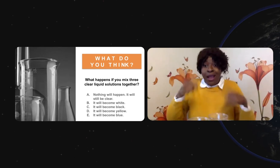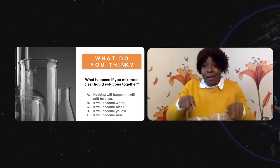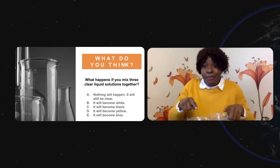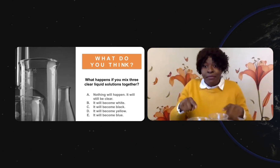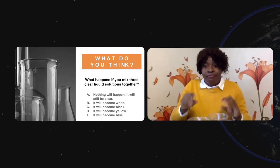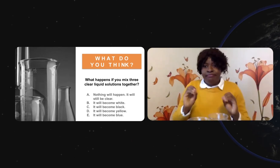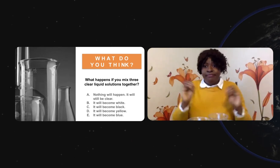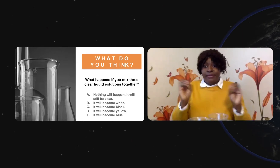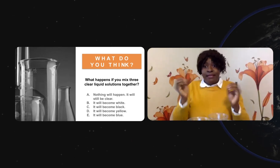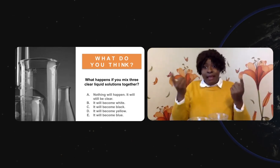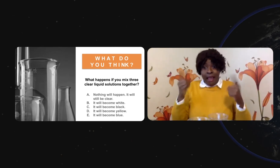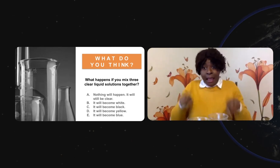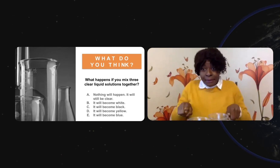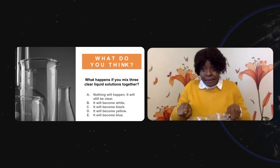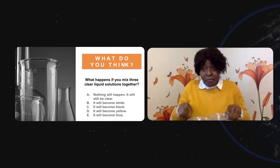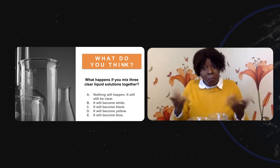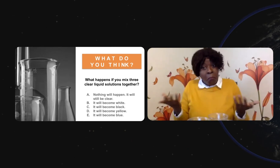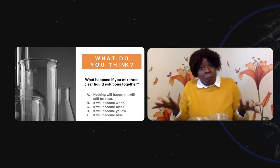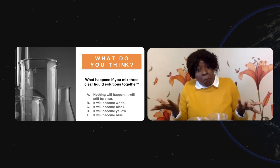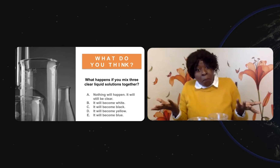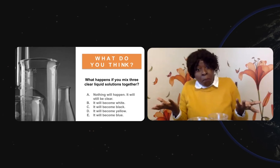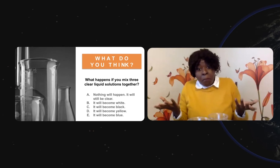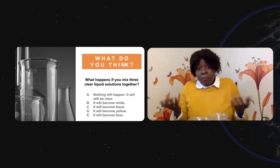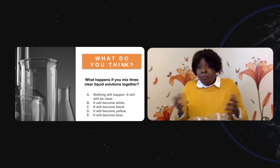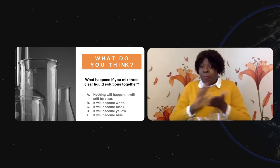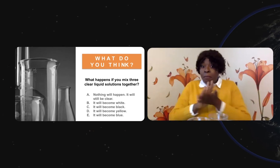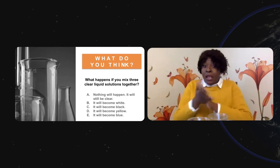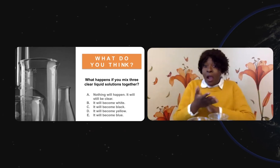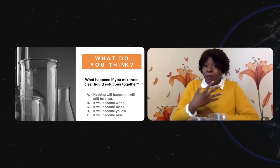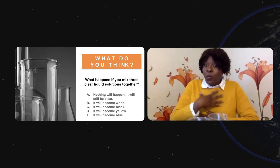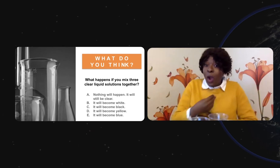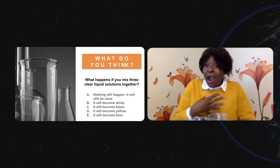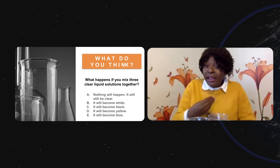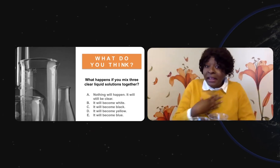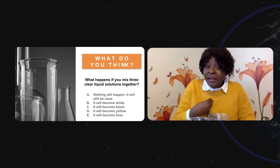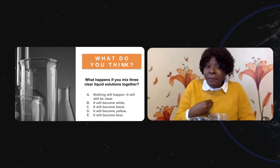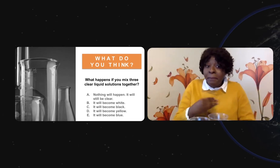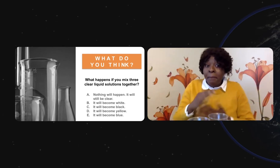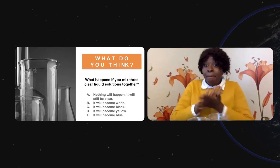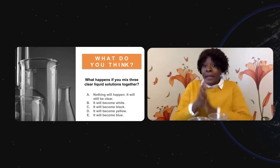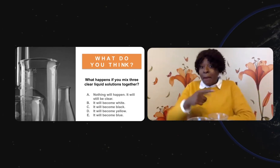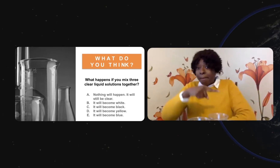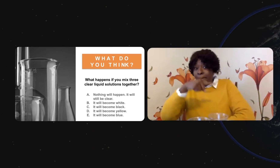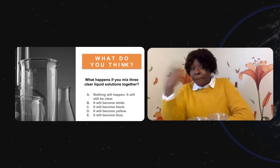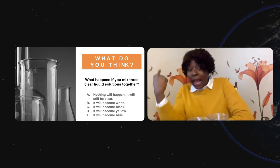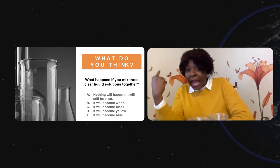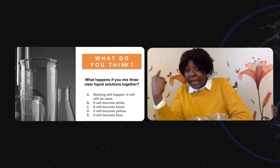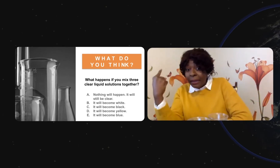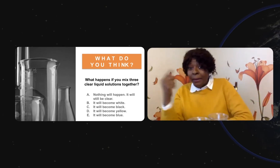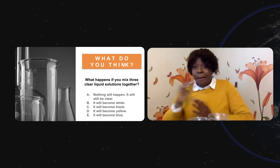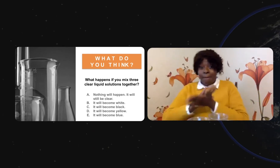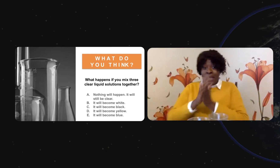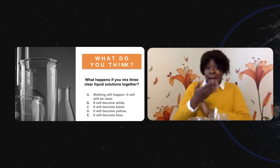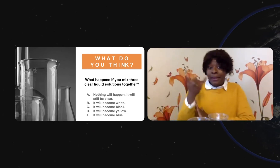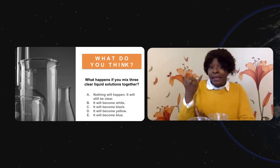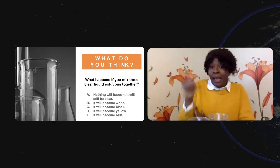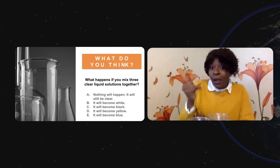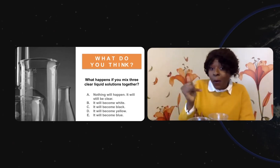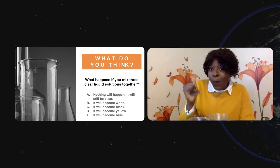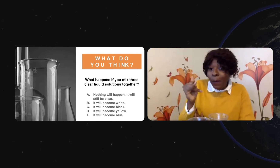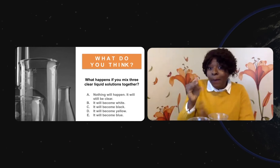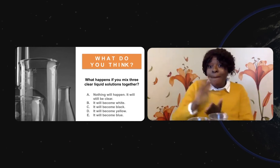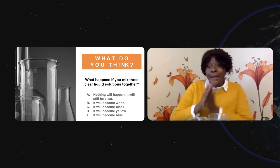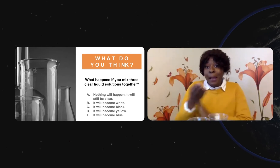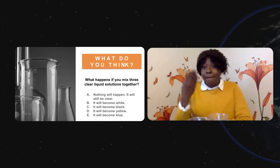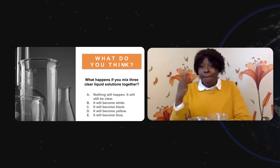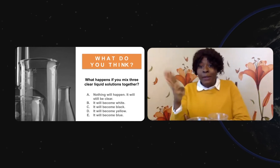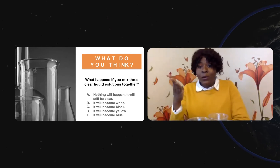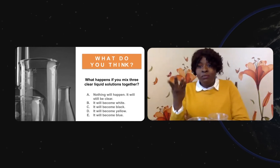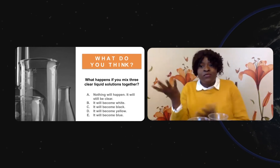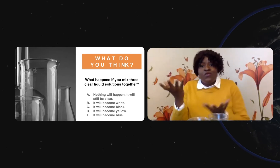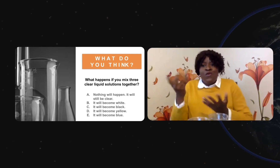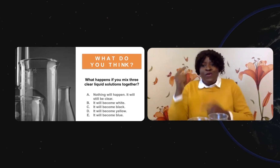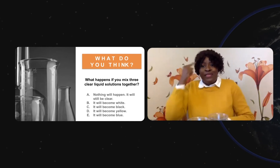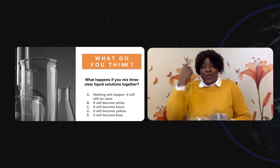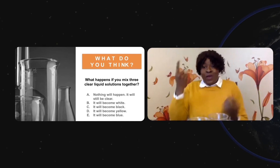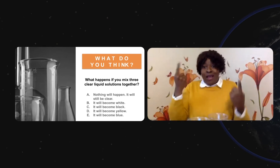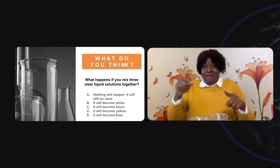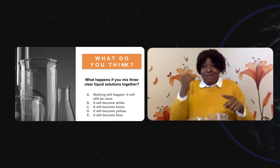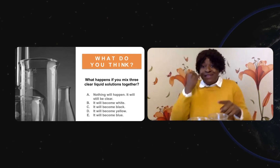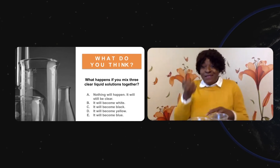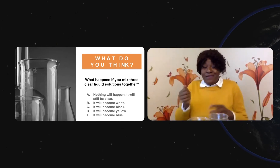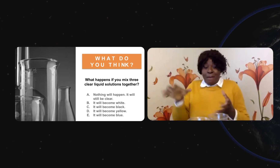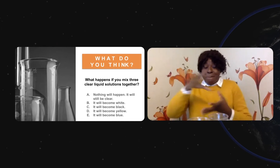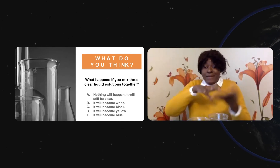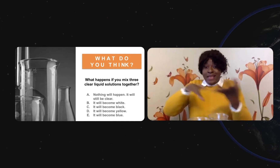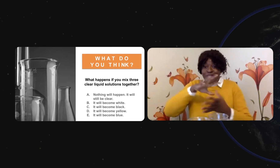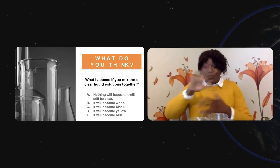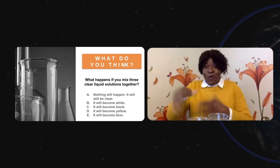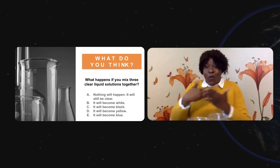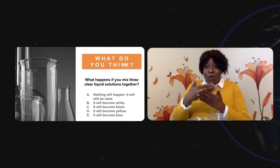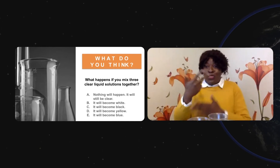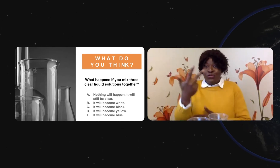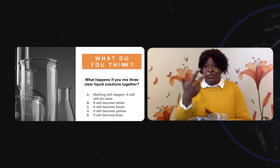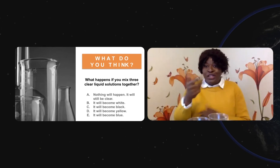when the 3 are mixed together?